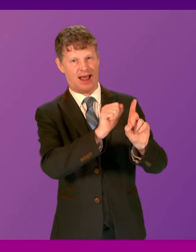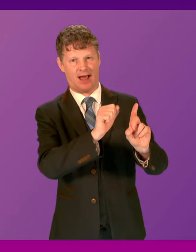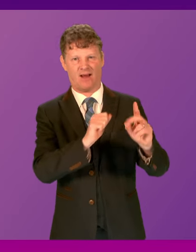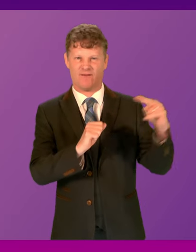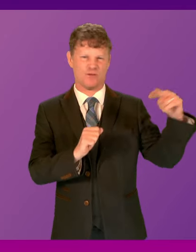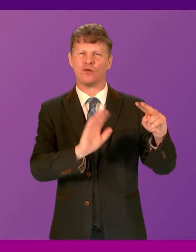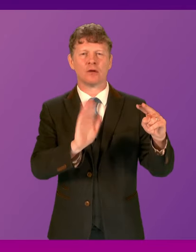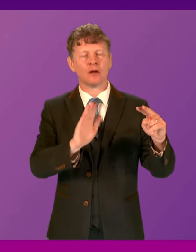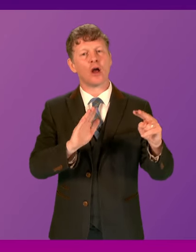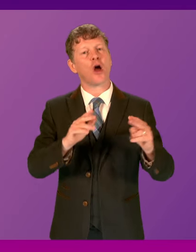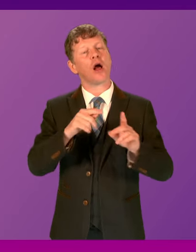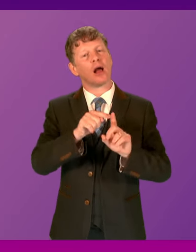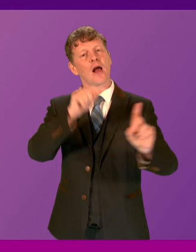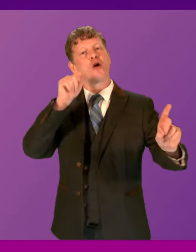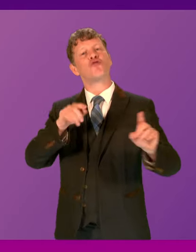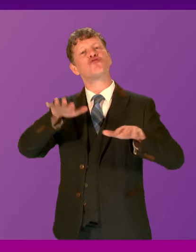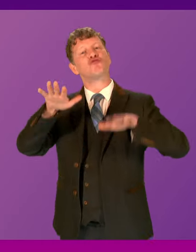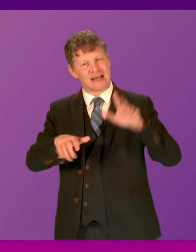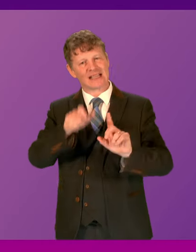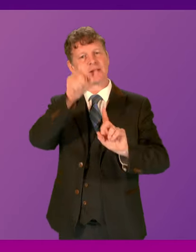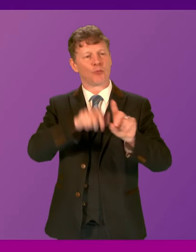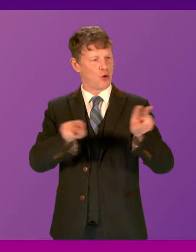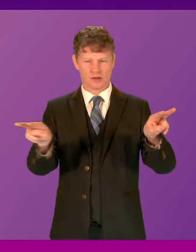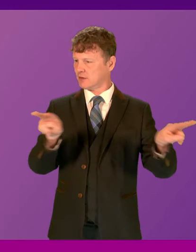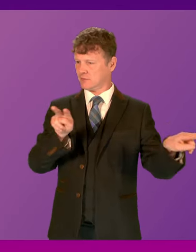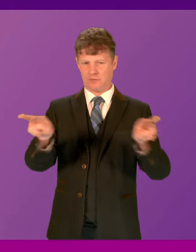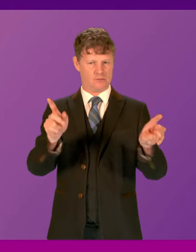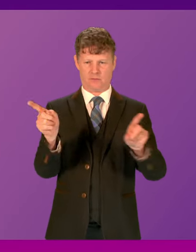consider the perpetrator’s action or speech to be threatening or abusive”.